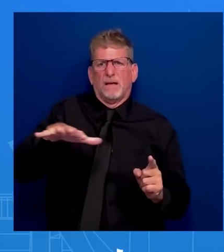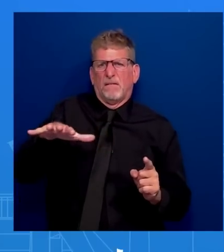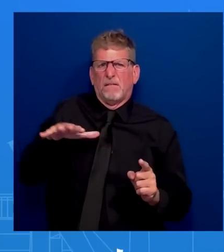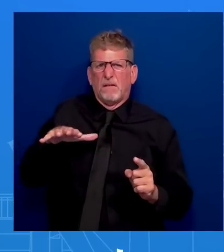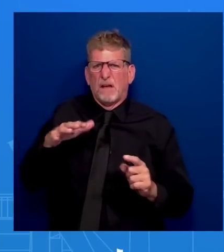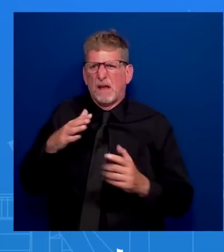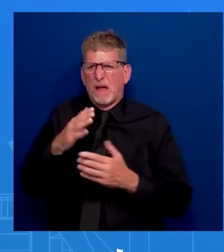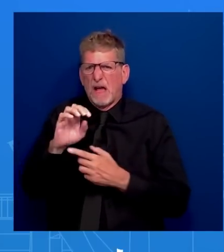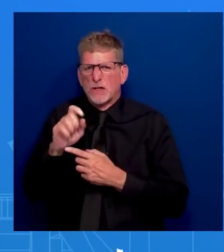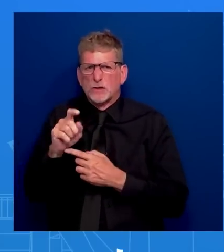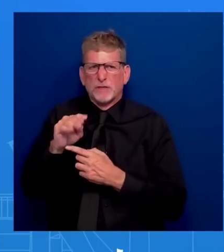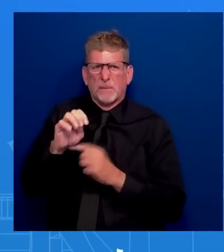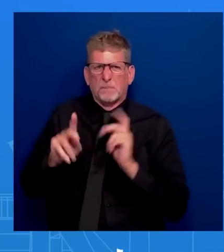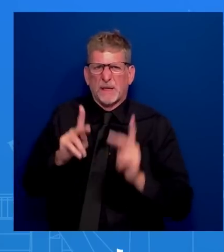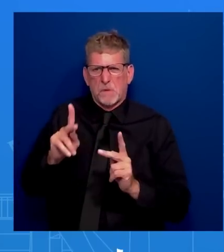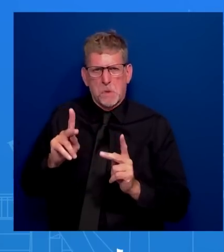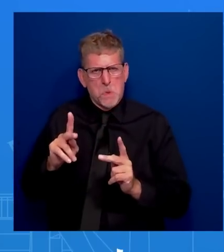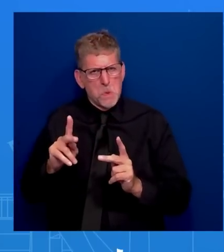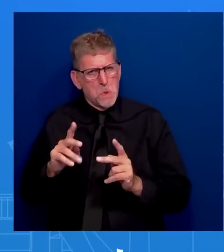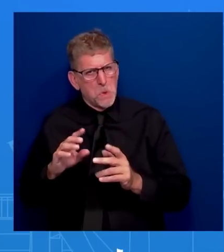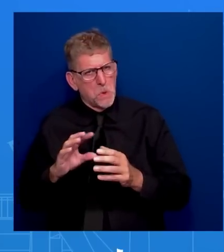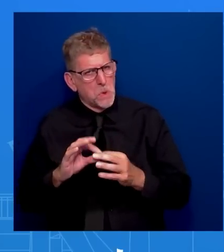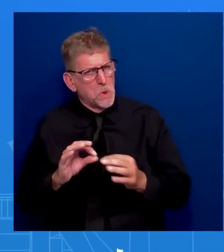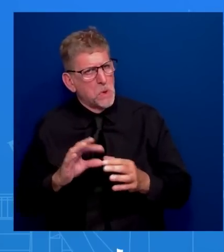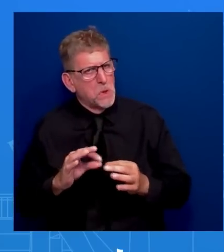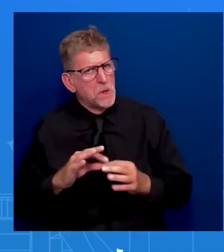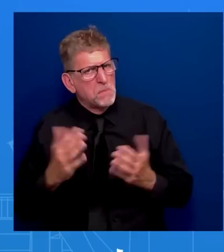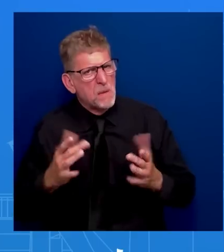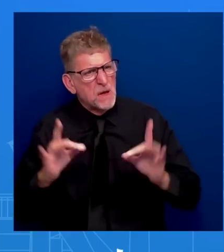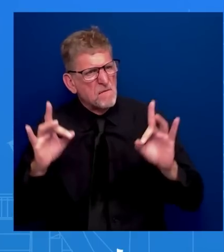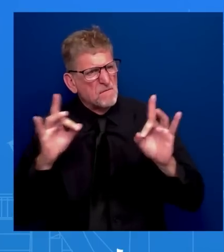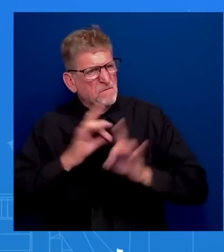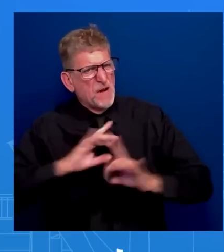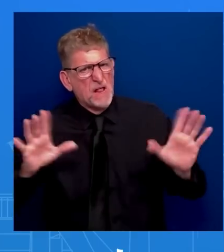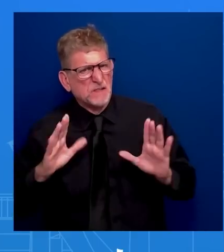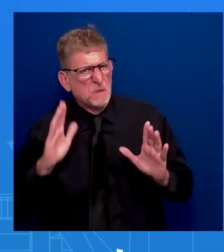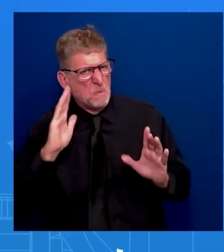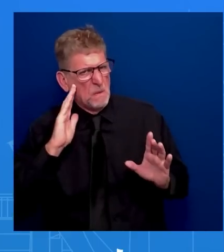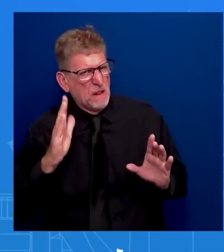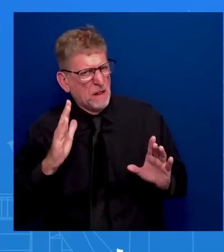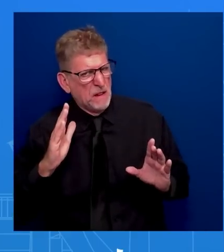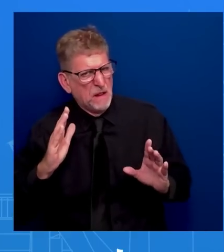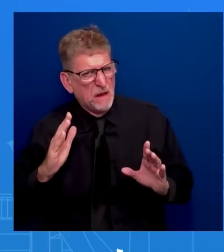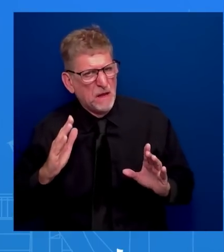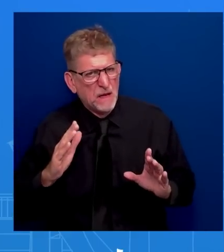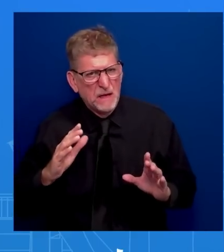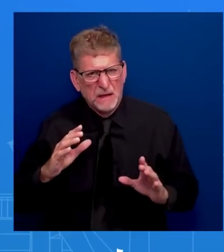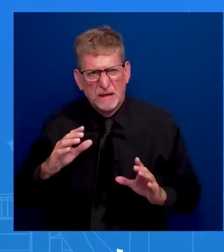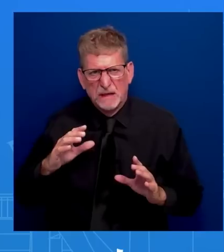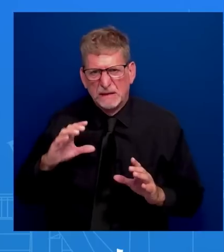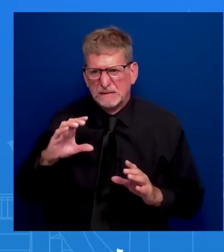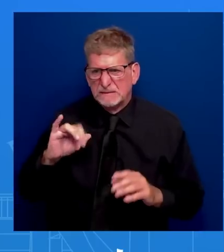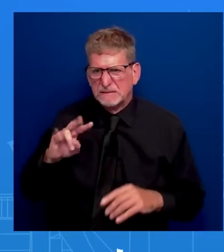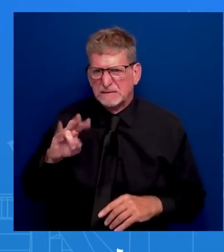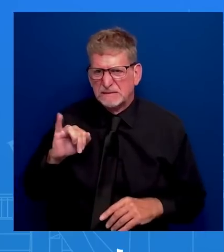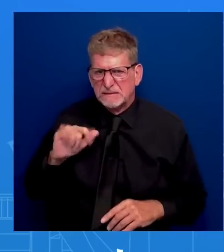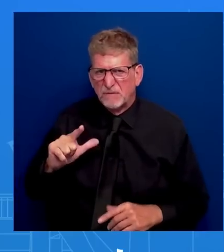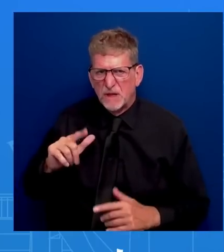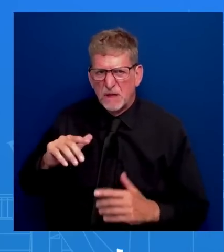people talking about Civil War Two, et cetera, et cetera. The President put out a domestic